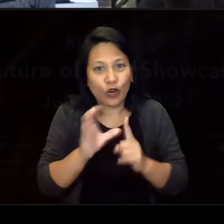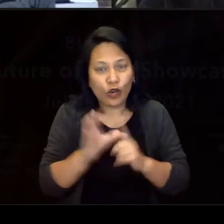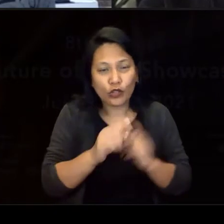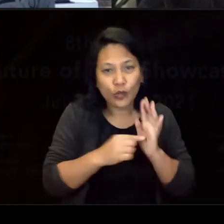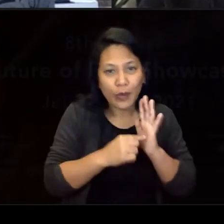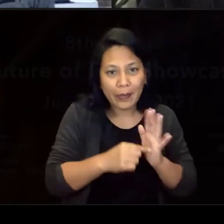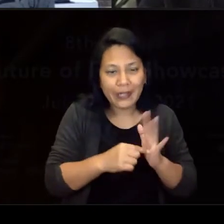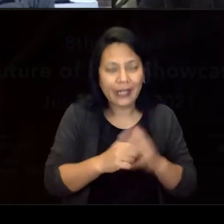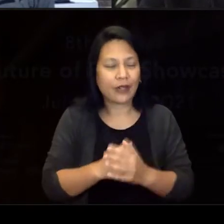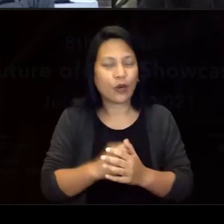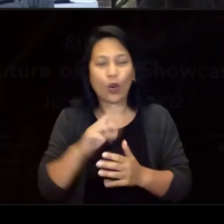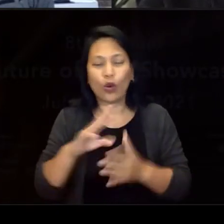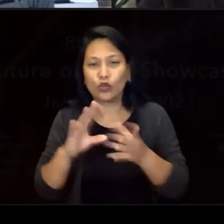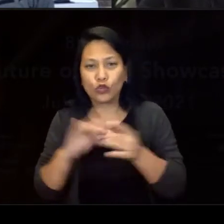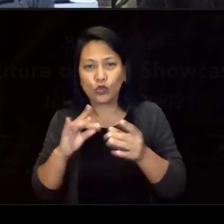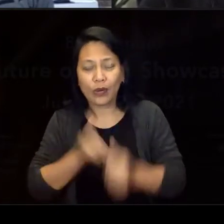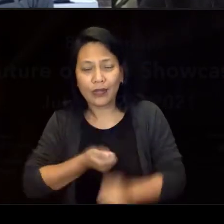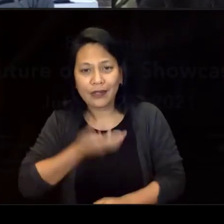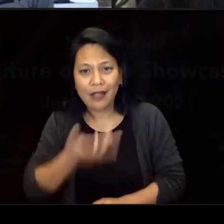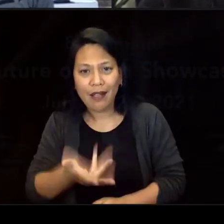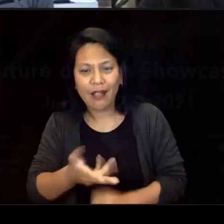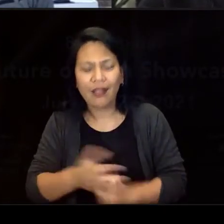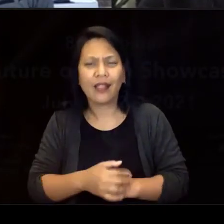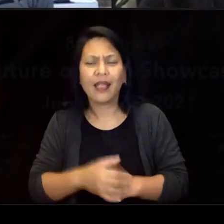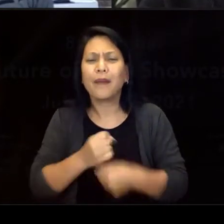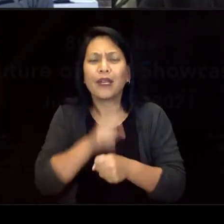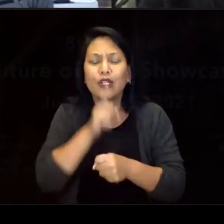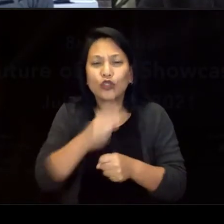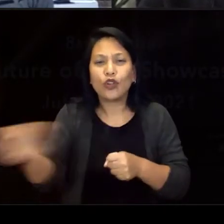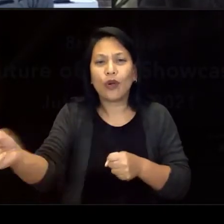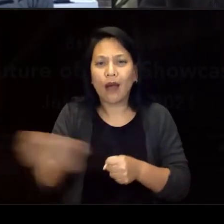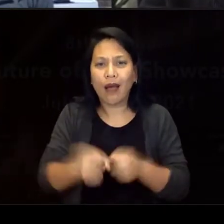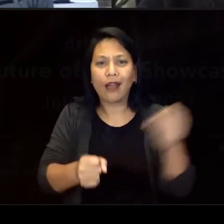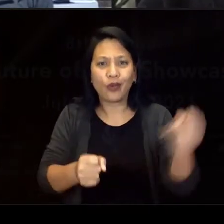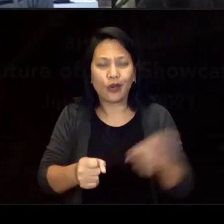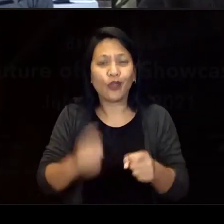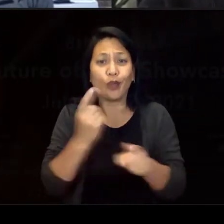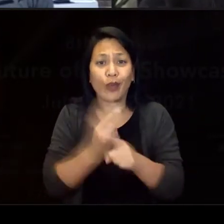you're telling also, you know, you're hiring the correct people. I'm not right for every job.